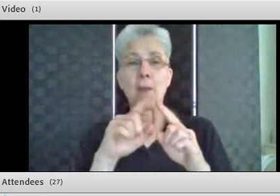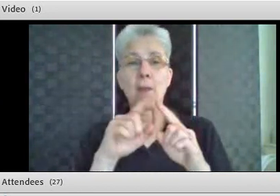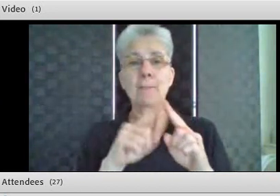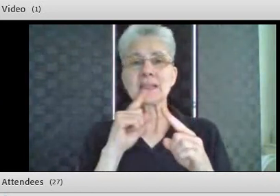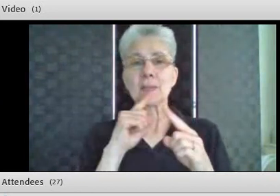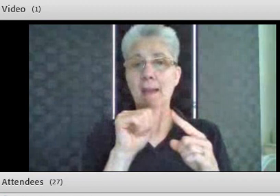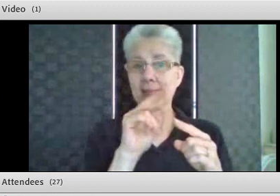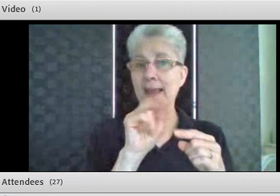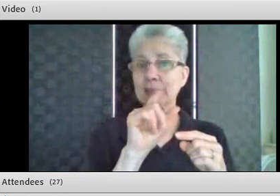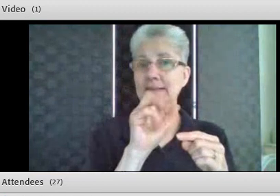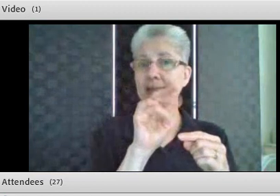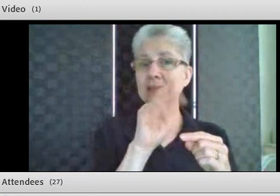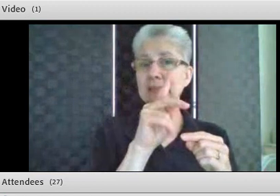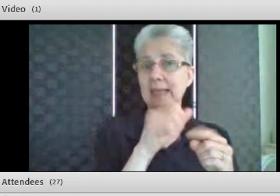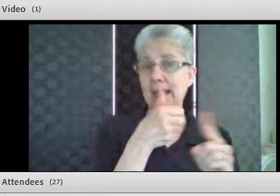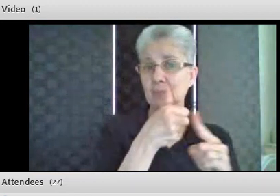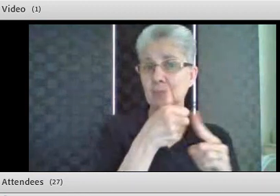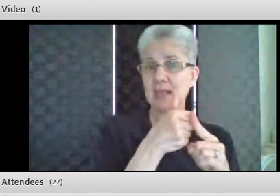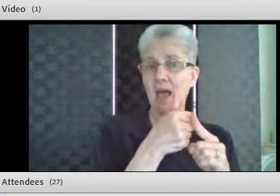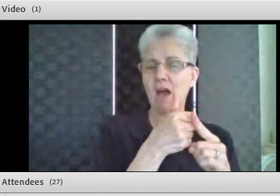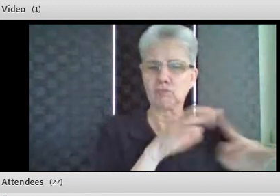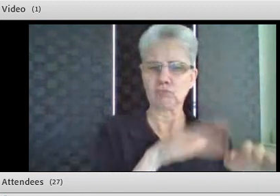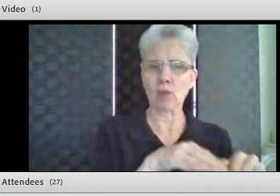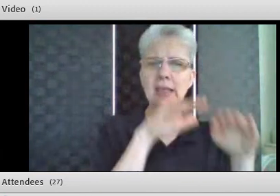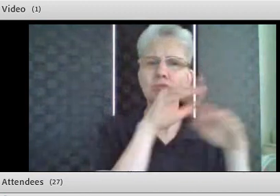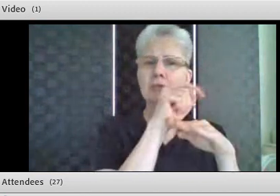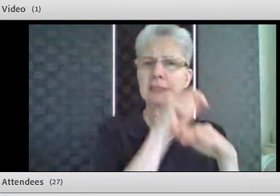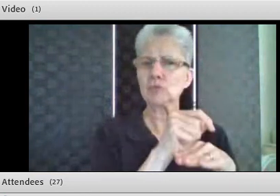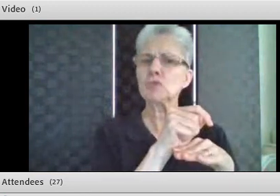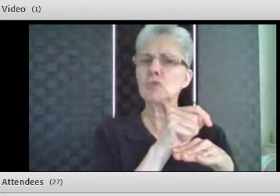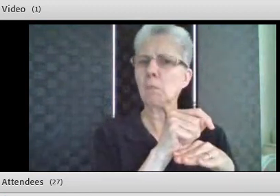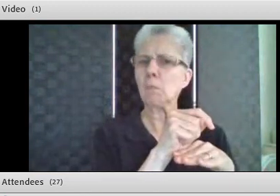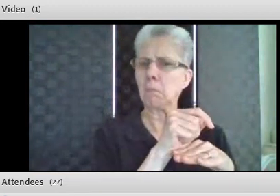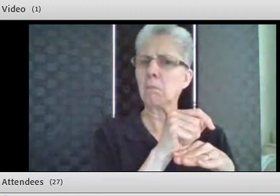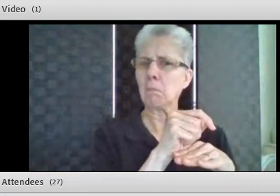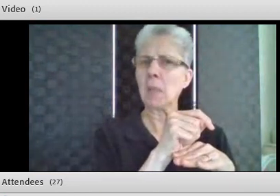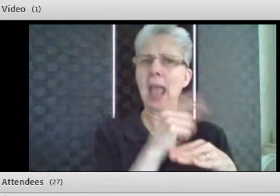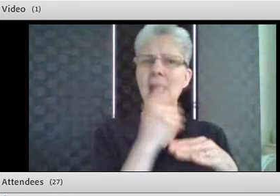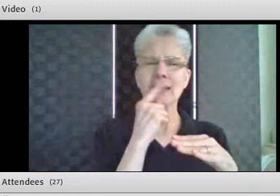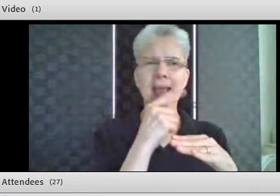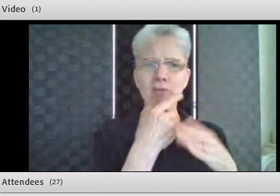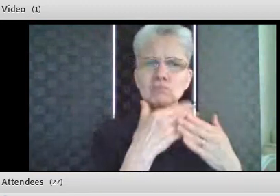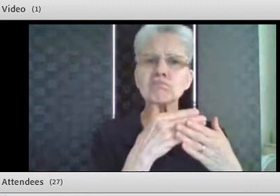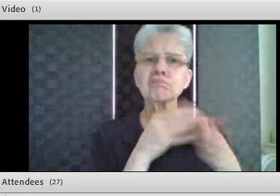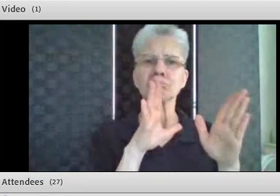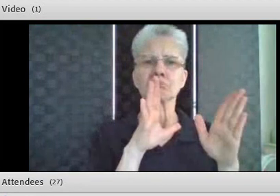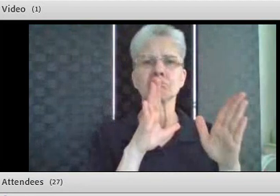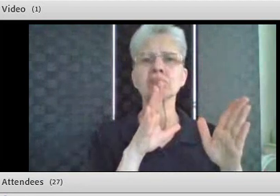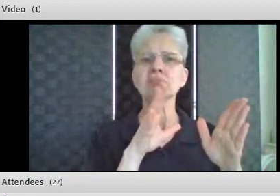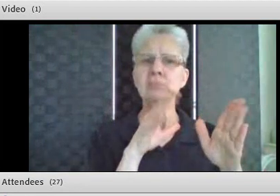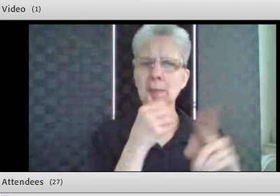or just in a package with this particular software, with this particular Chrome Music Lab experiment. It's about Kandinsky actually